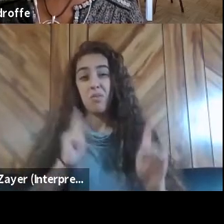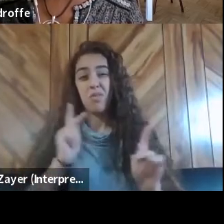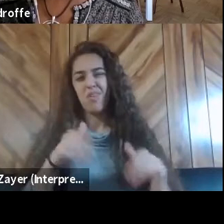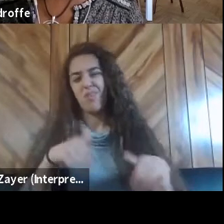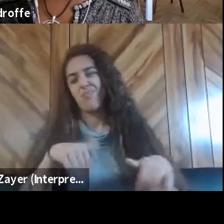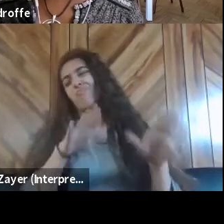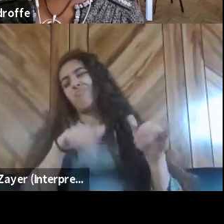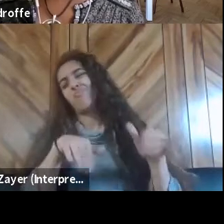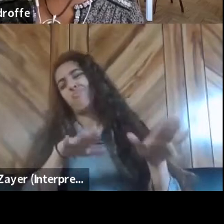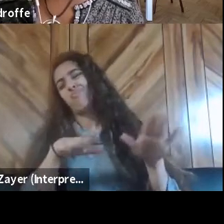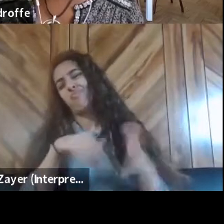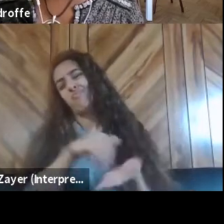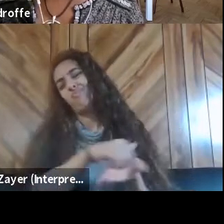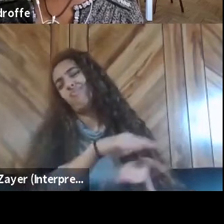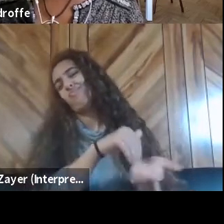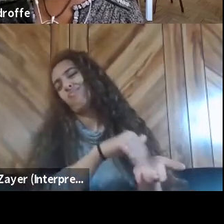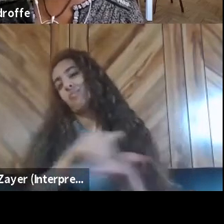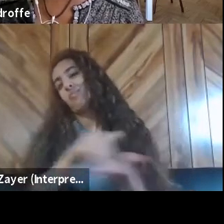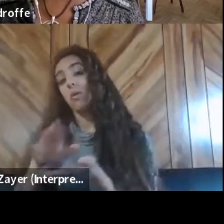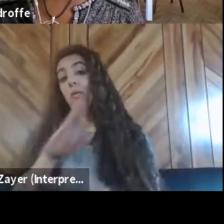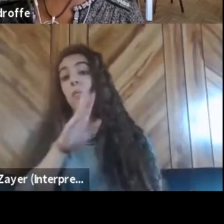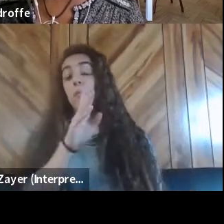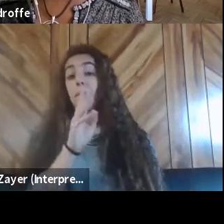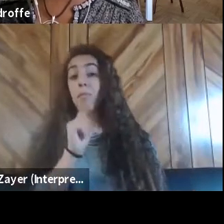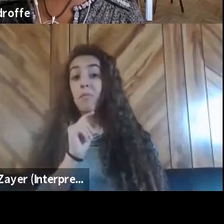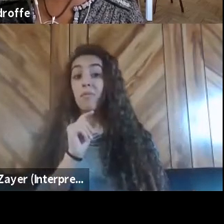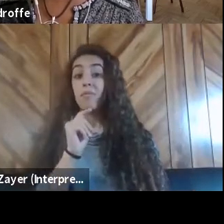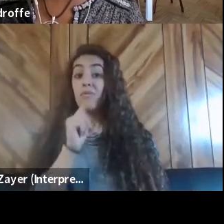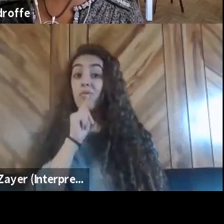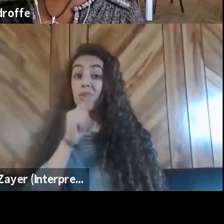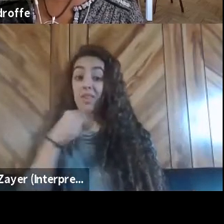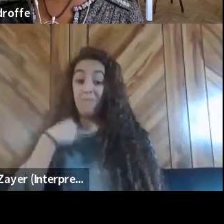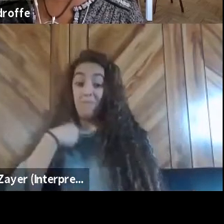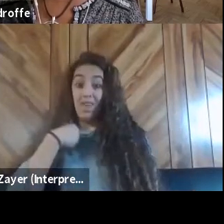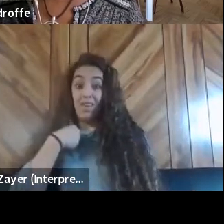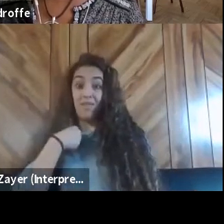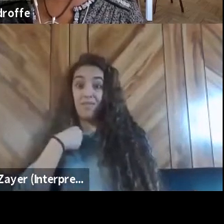course, I'm the one who got dismissed because I was just,